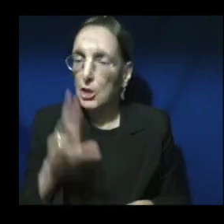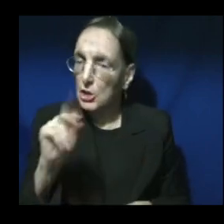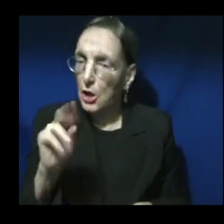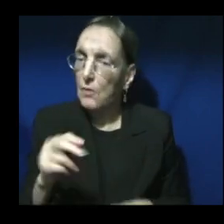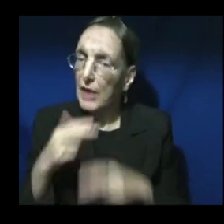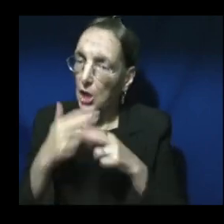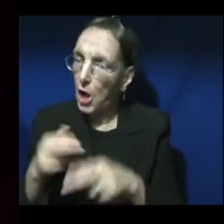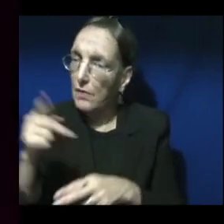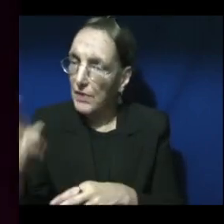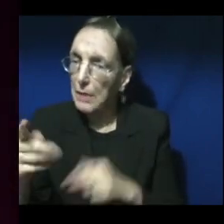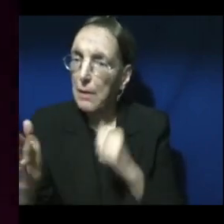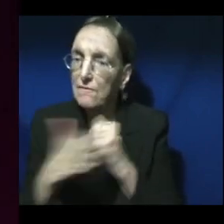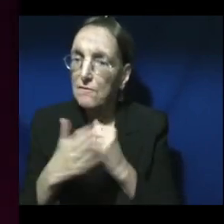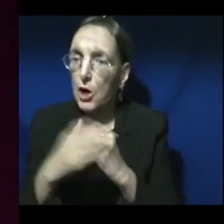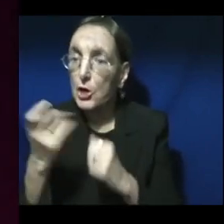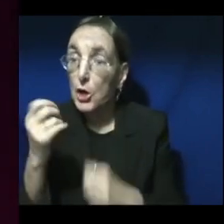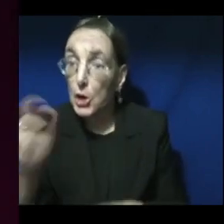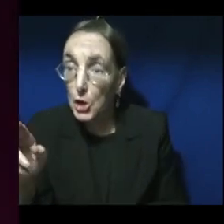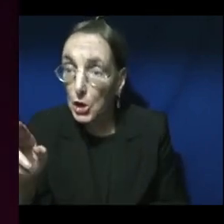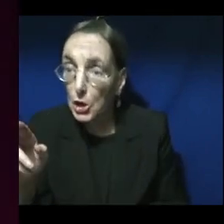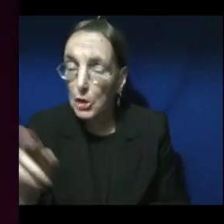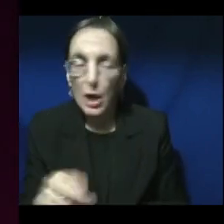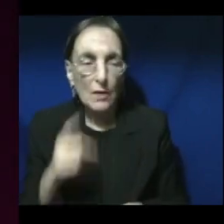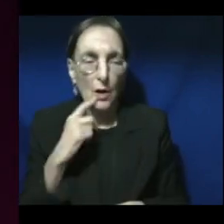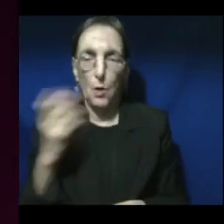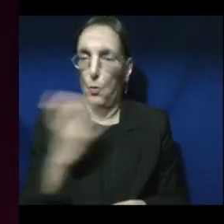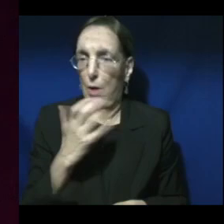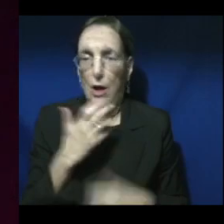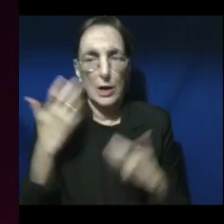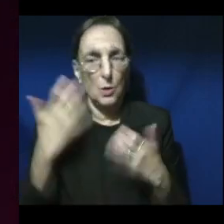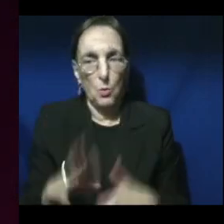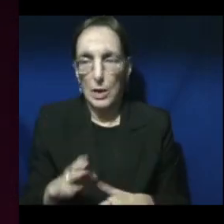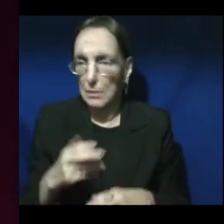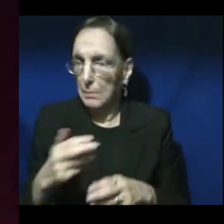wow, I would not want to be called a farter, right? What does that suggest? It suggests